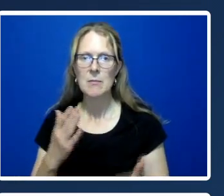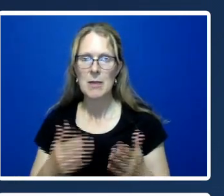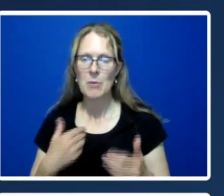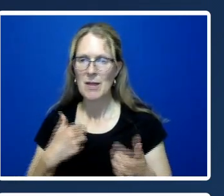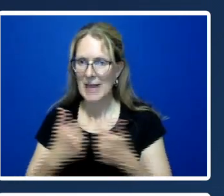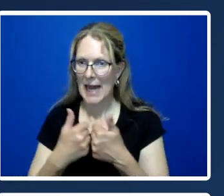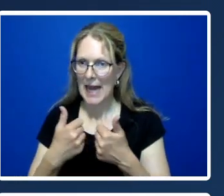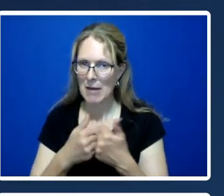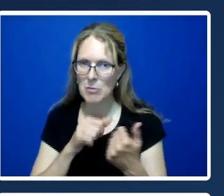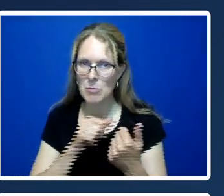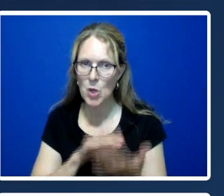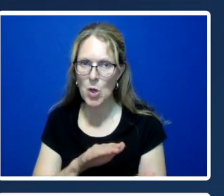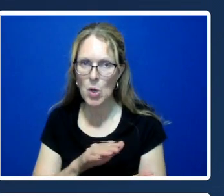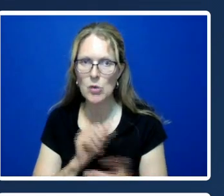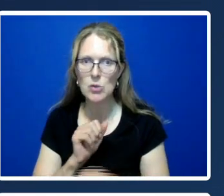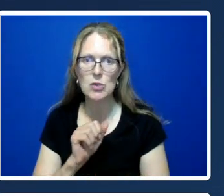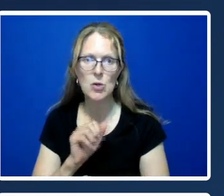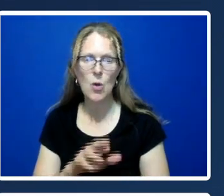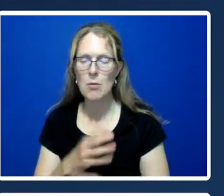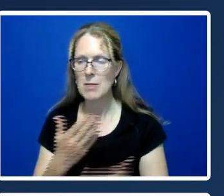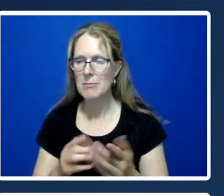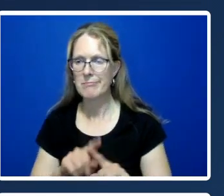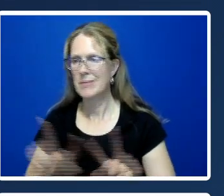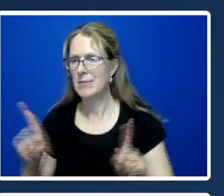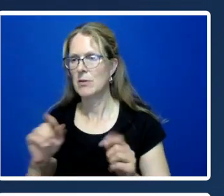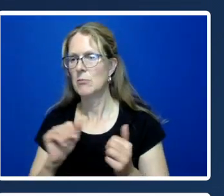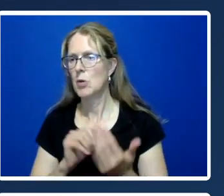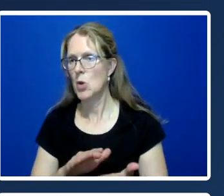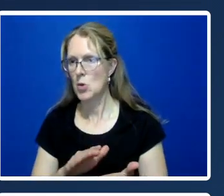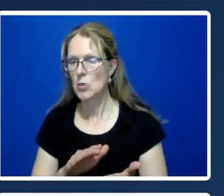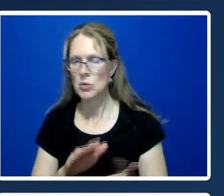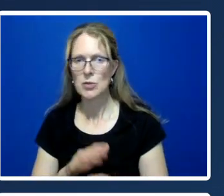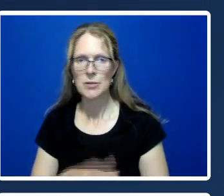or there's some other approach that you have. Put youth at the forefront. Work